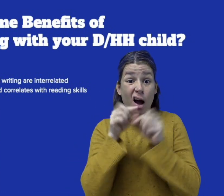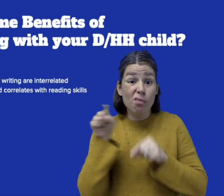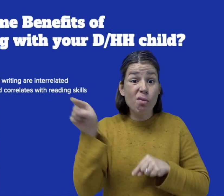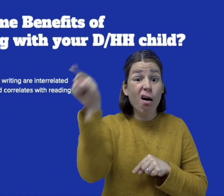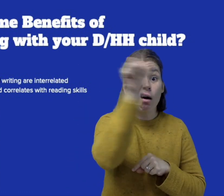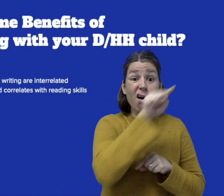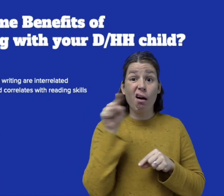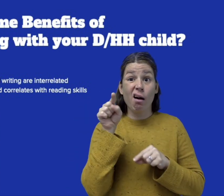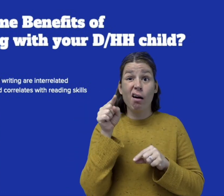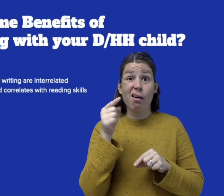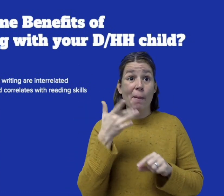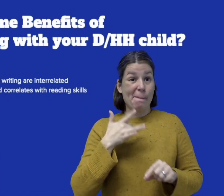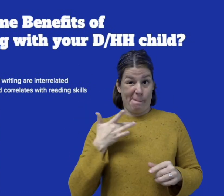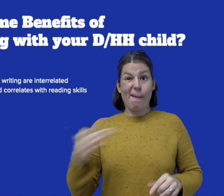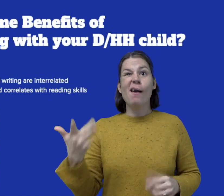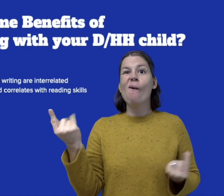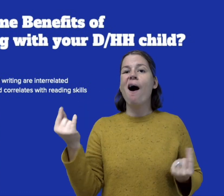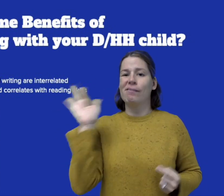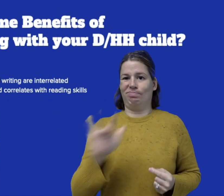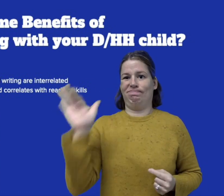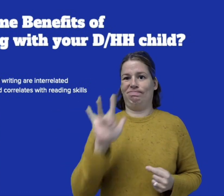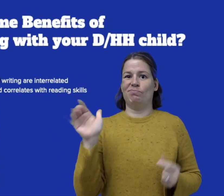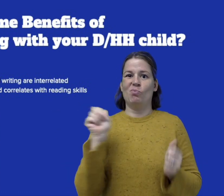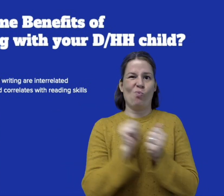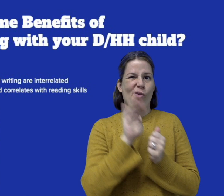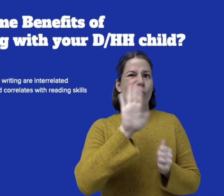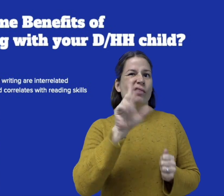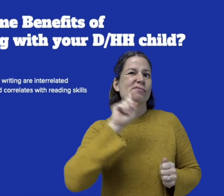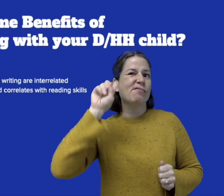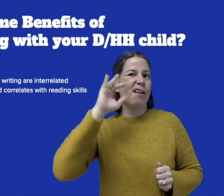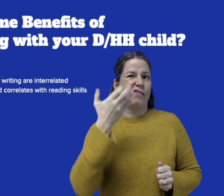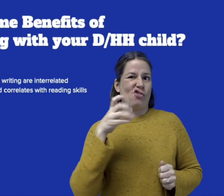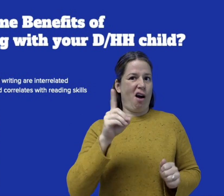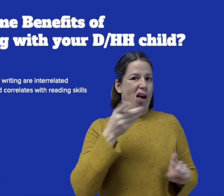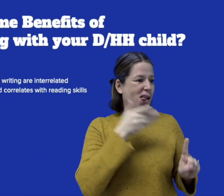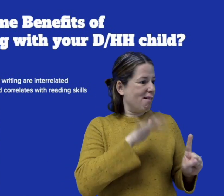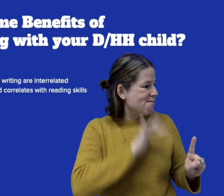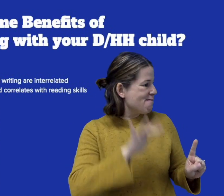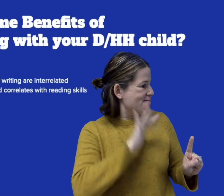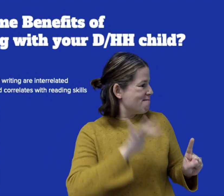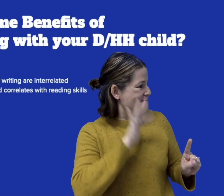deaf/hard of hearing child. Deaf families do use fingerspelling with their deaf children.